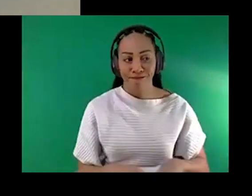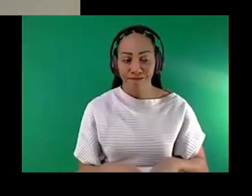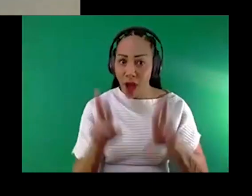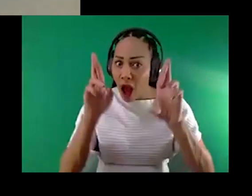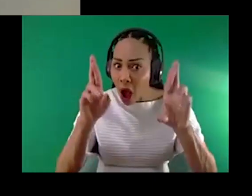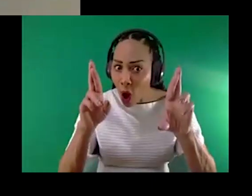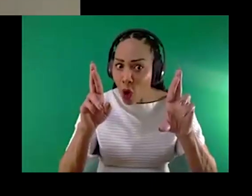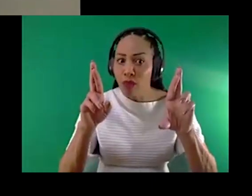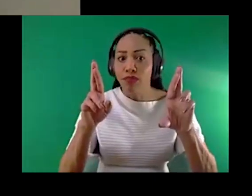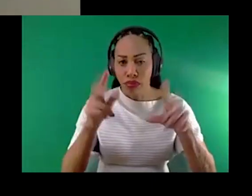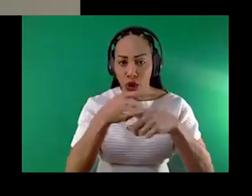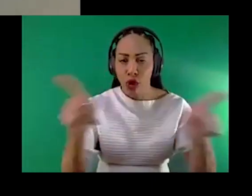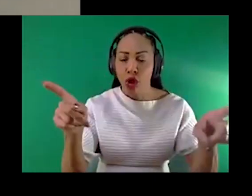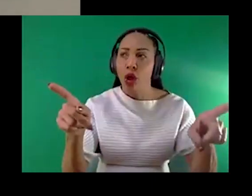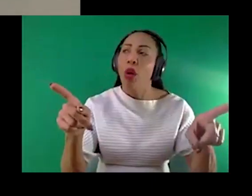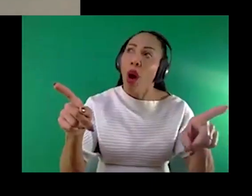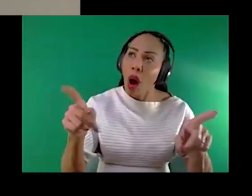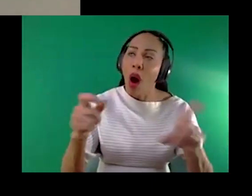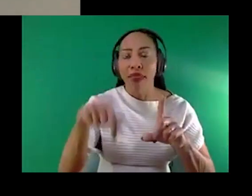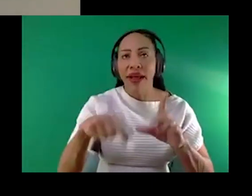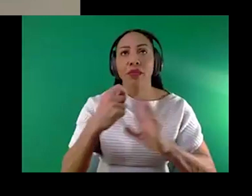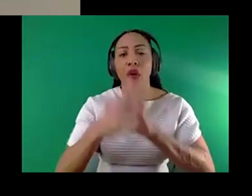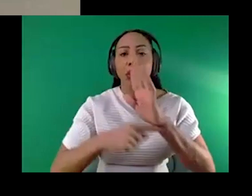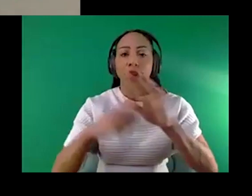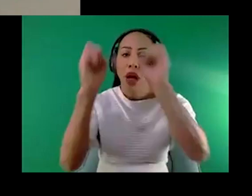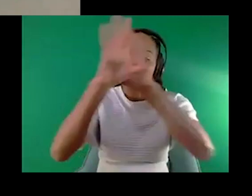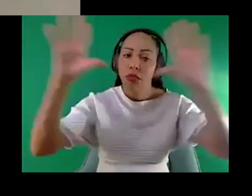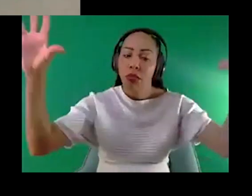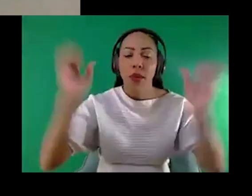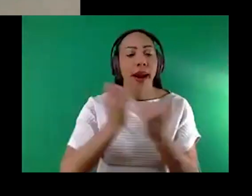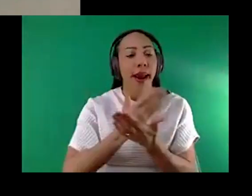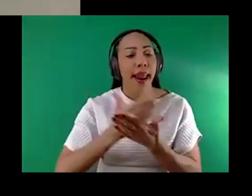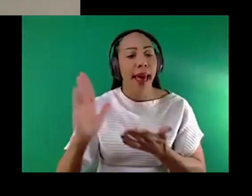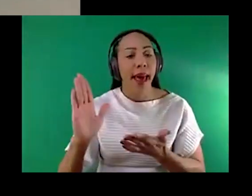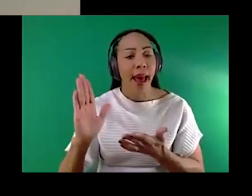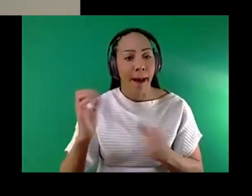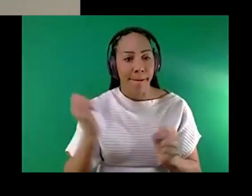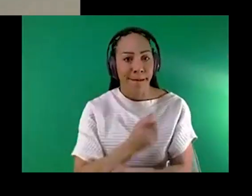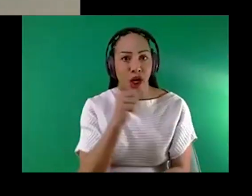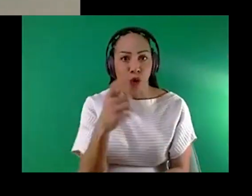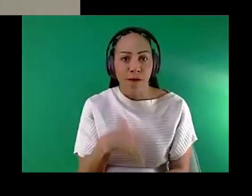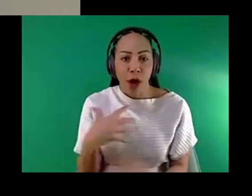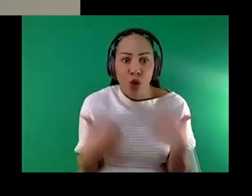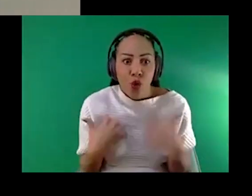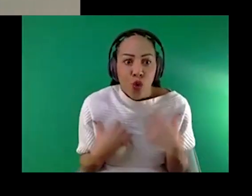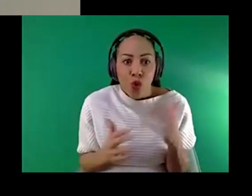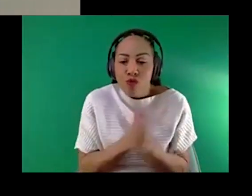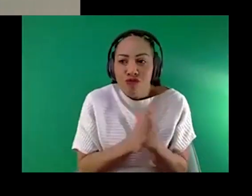insight into this brilliant project um and has encouraged you all to apply uh to be part of it